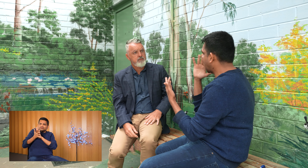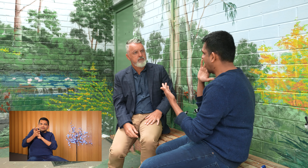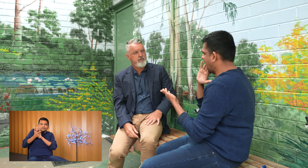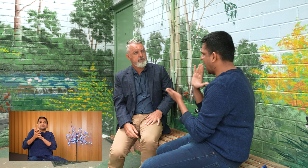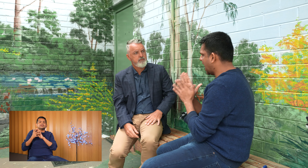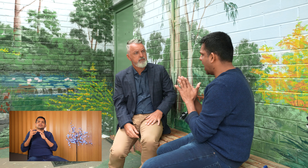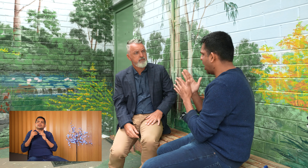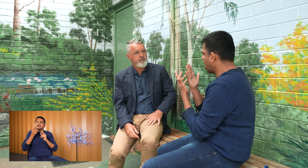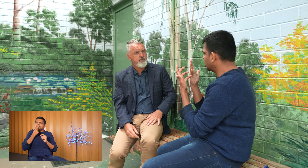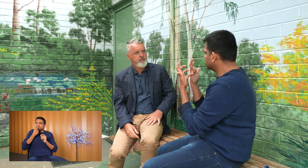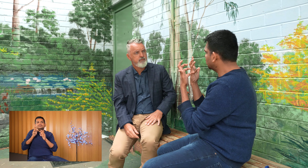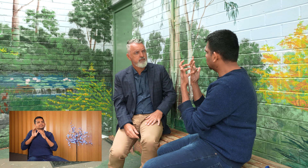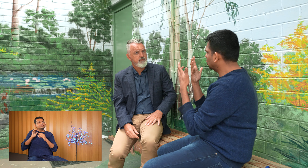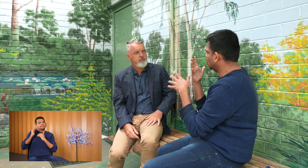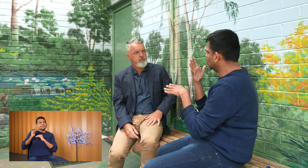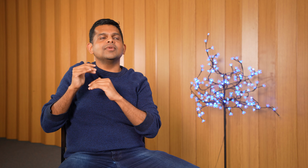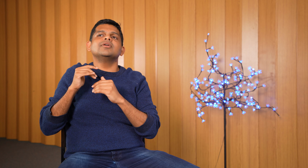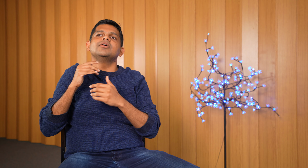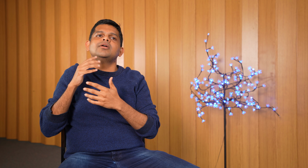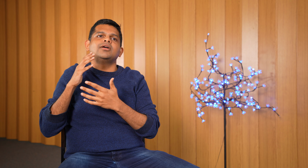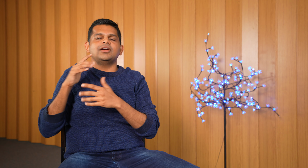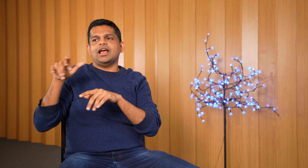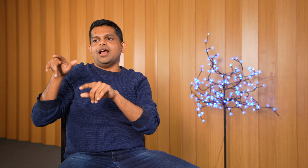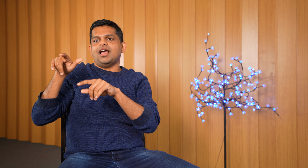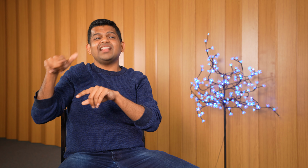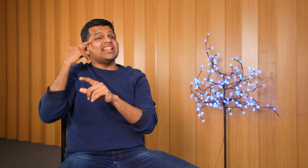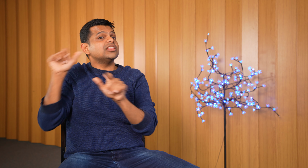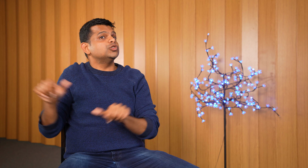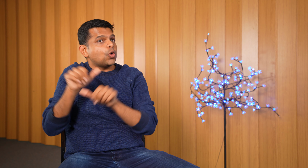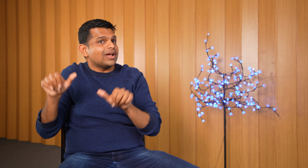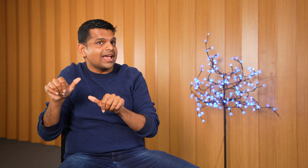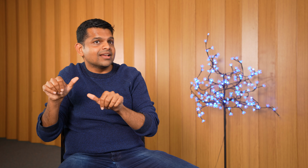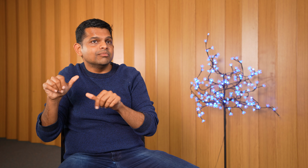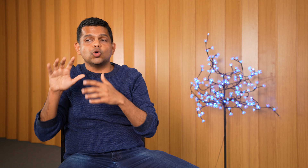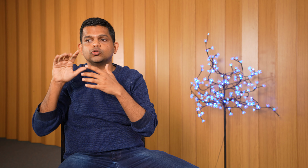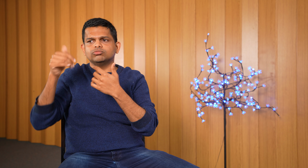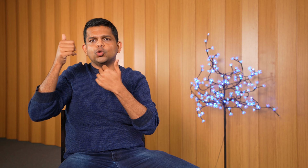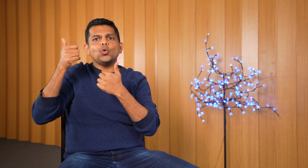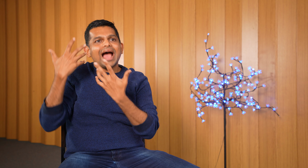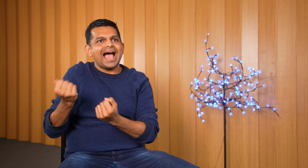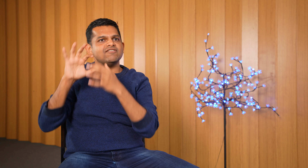to that work person or work colleague, I think that's okay because you have a relationship